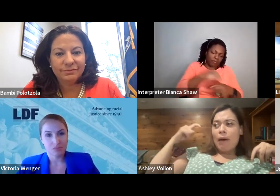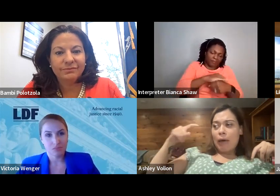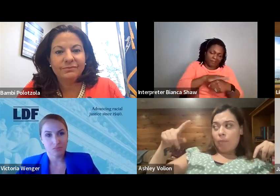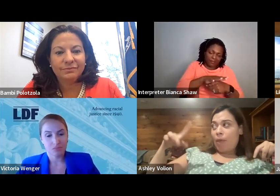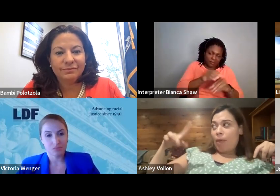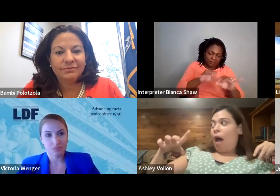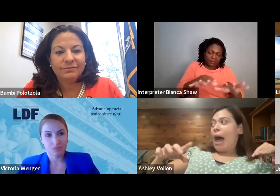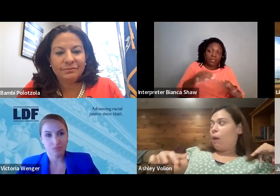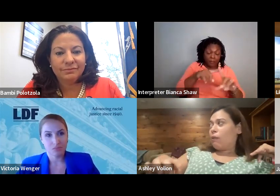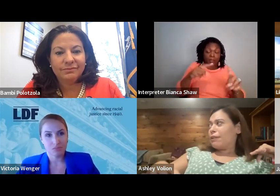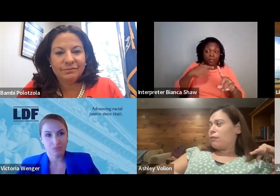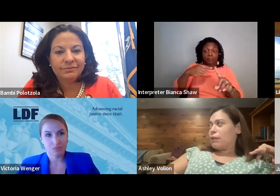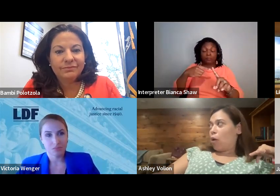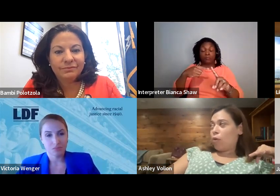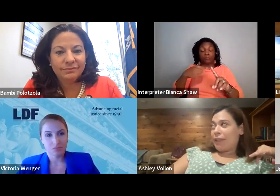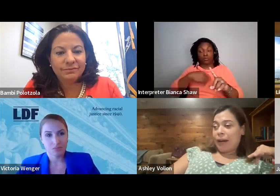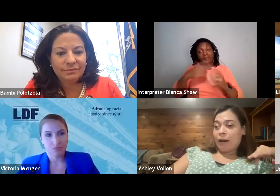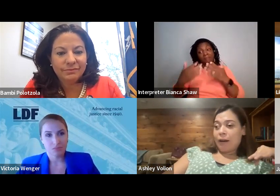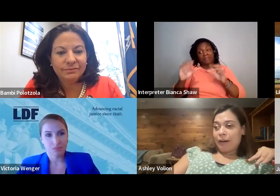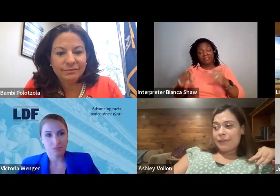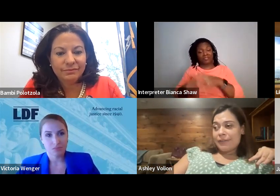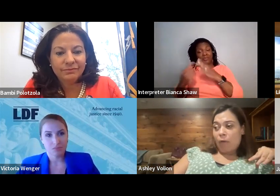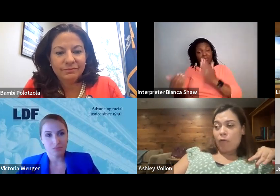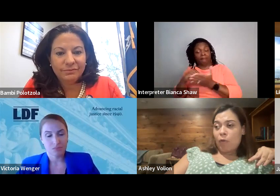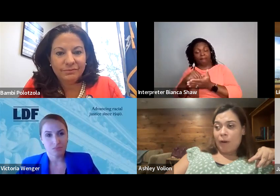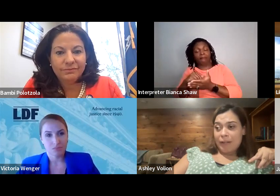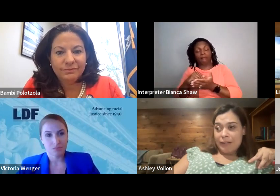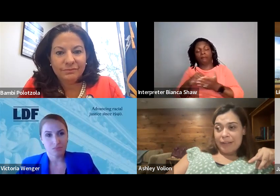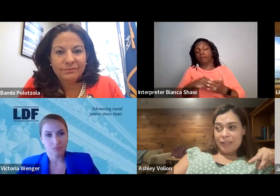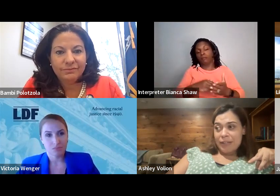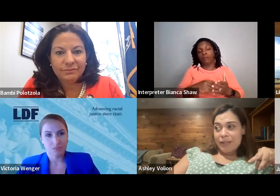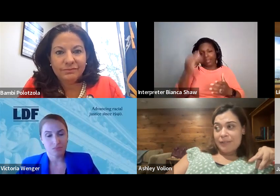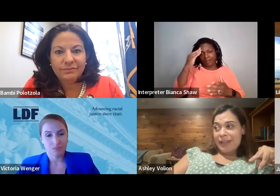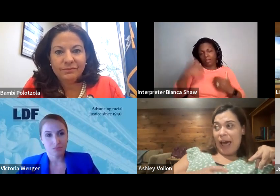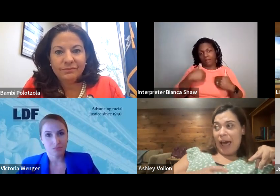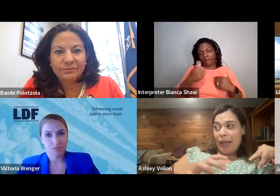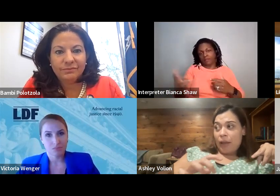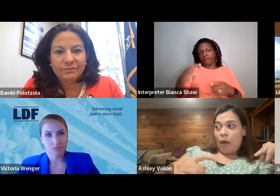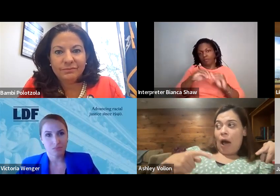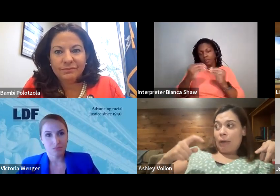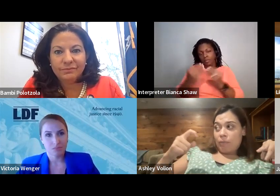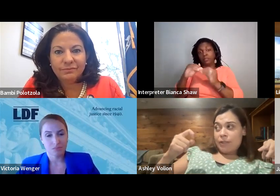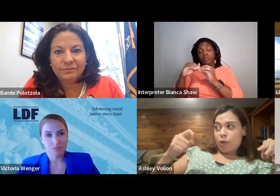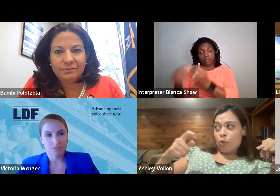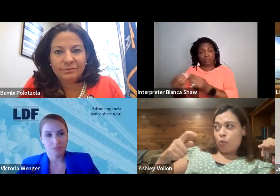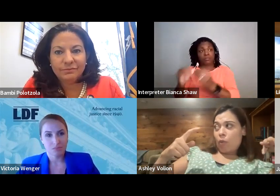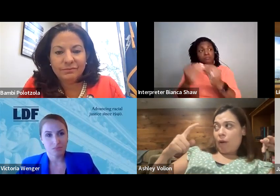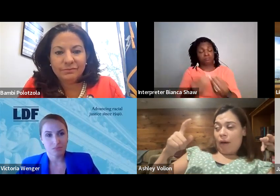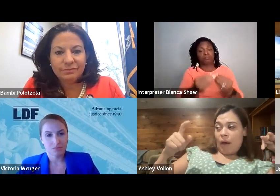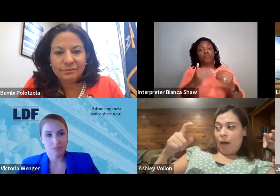I also know there is several organizations that do you?